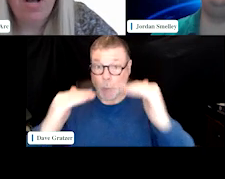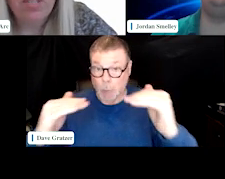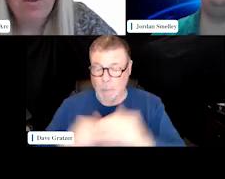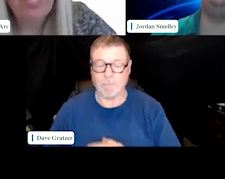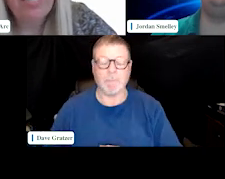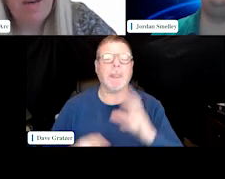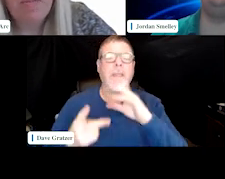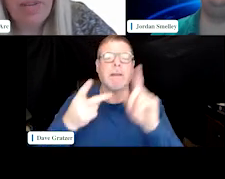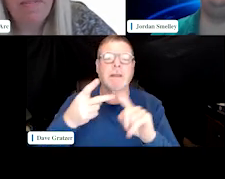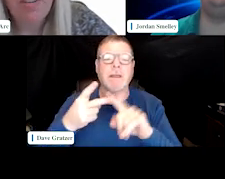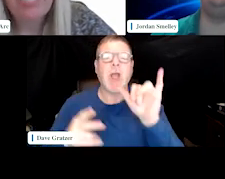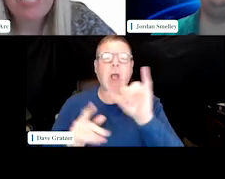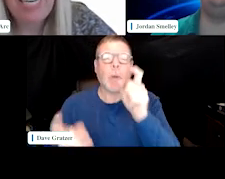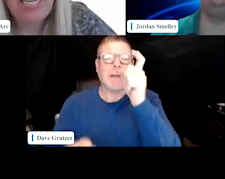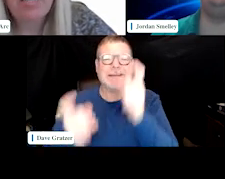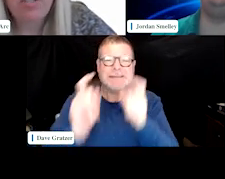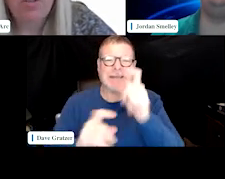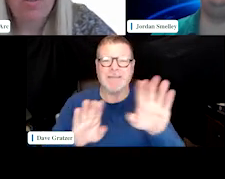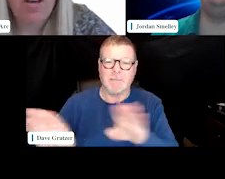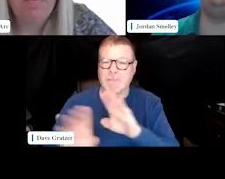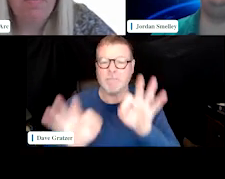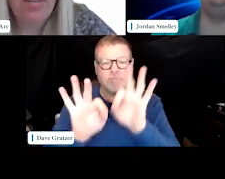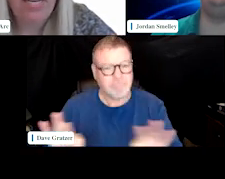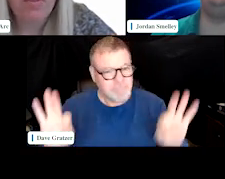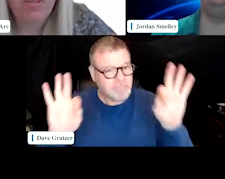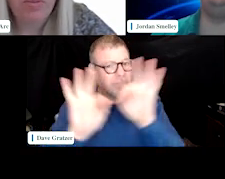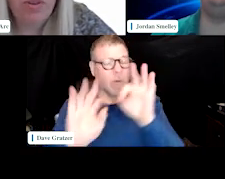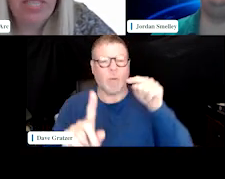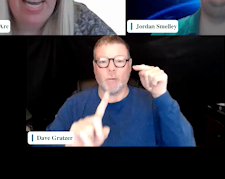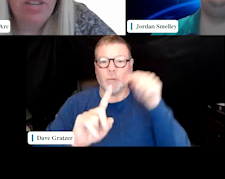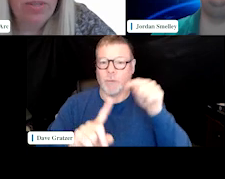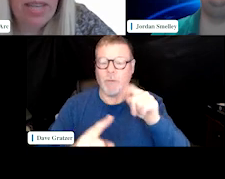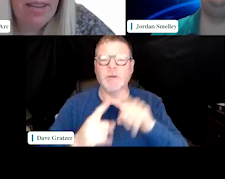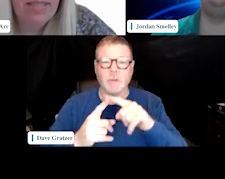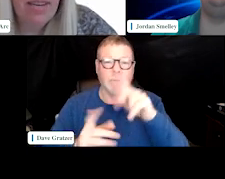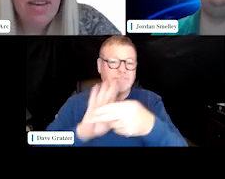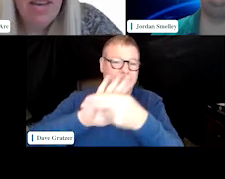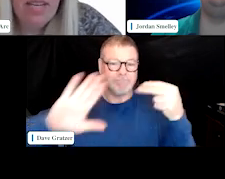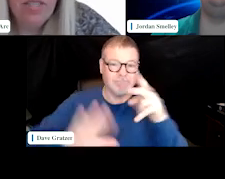but also the adaptive behavior is key to being able to diagnose that.